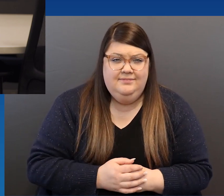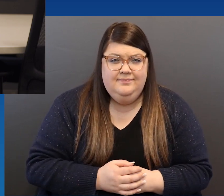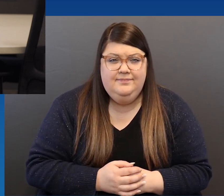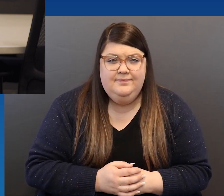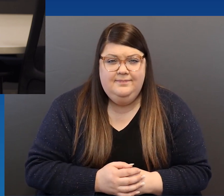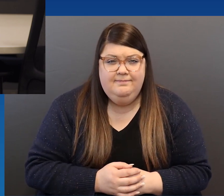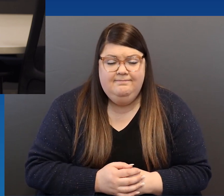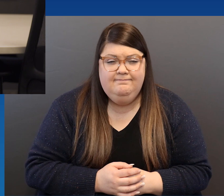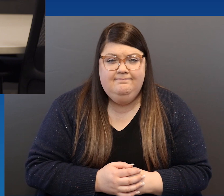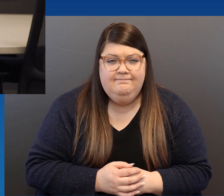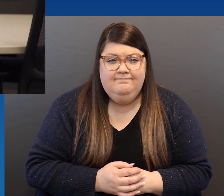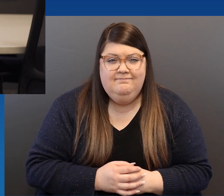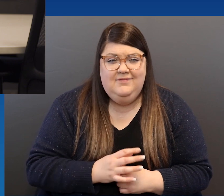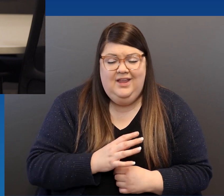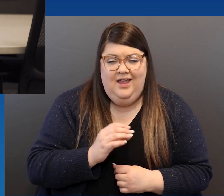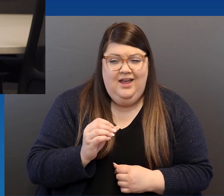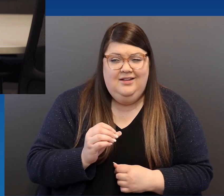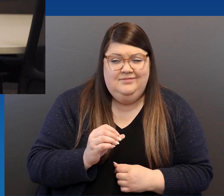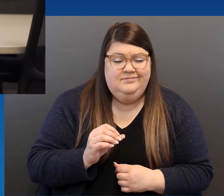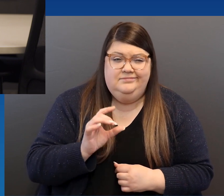And, it's hard.